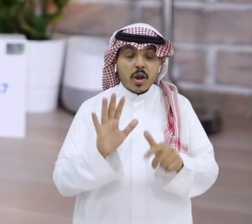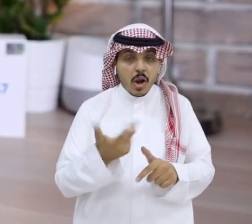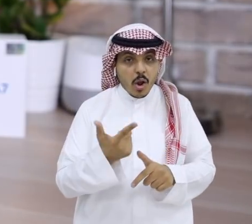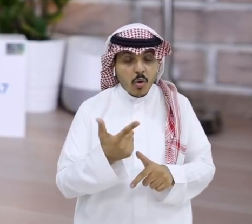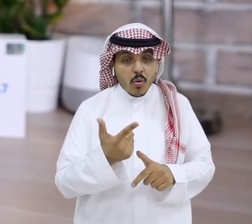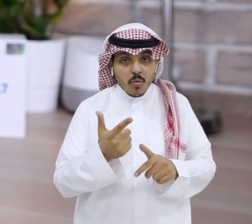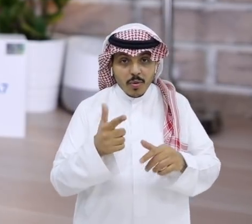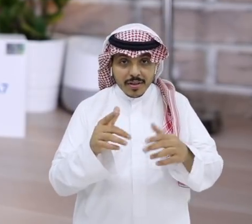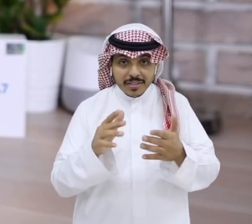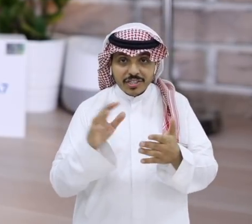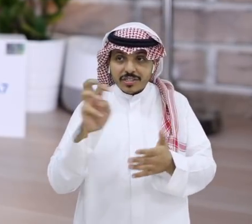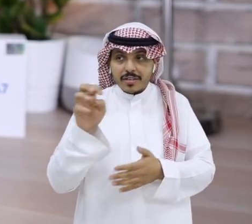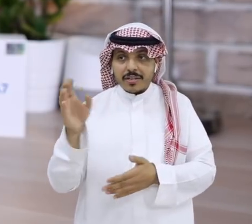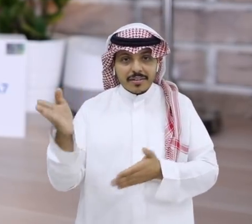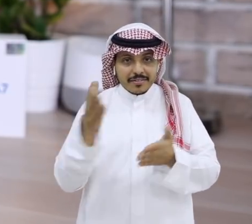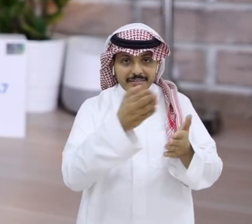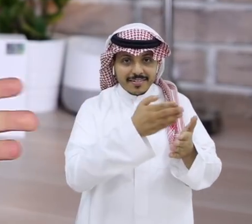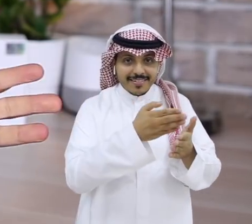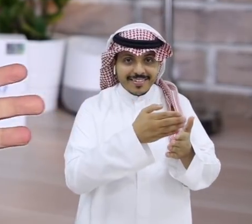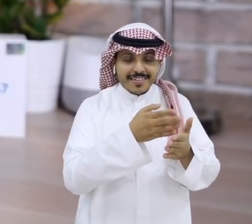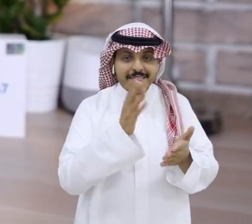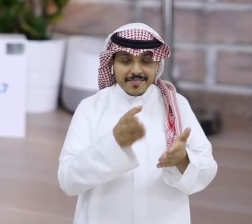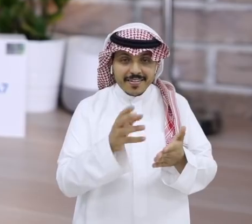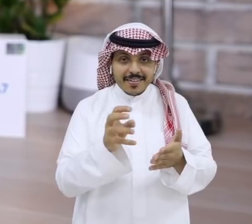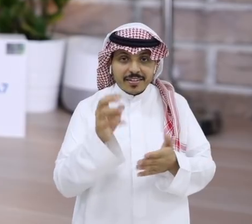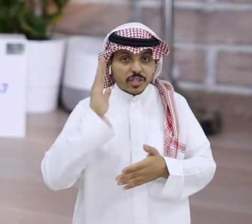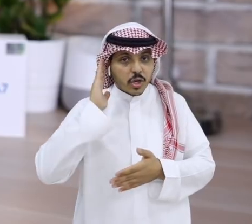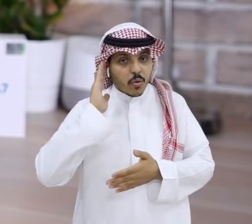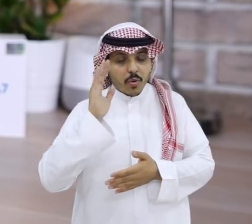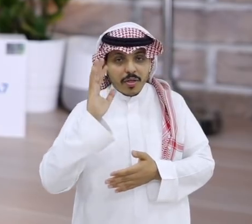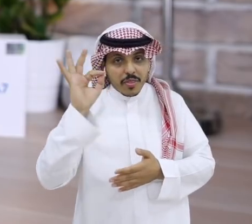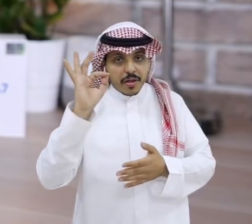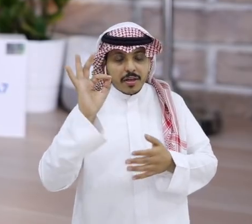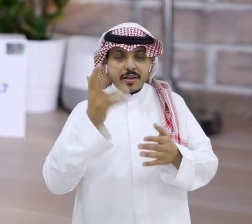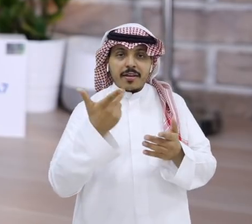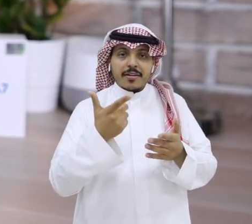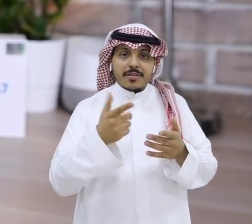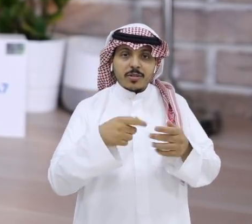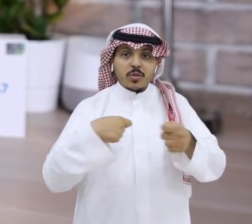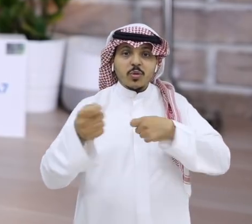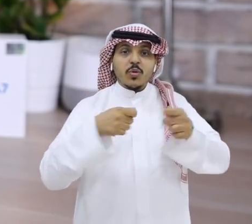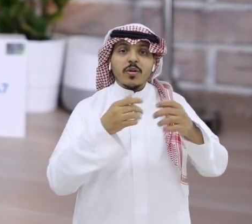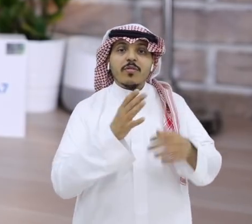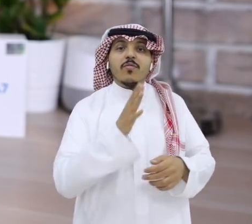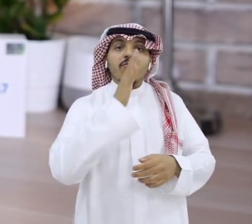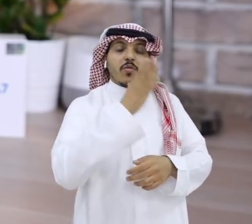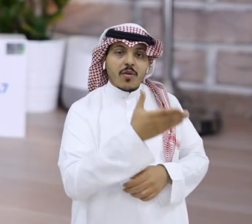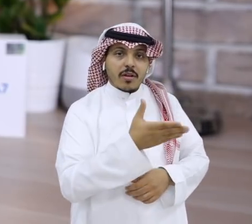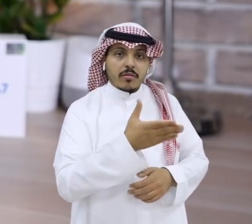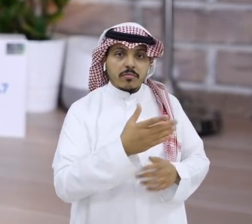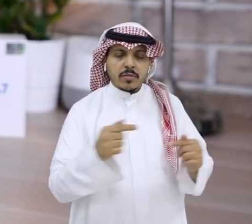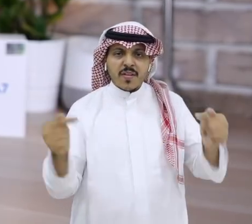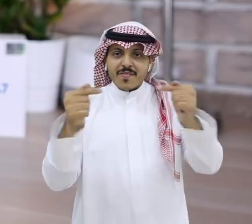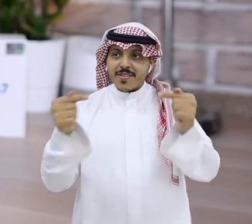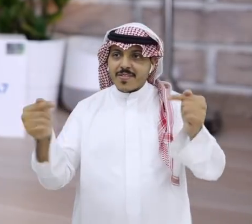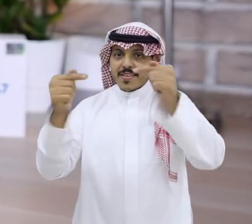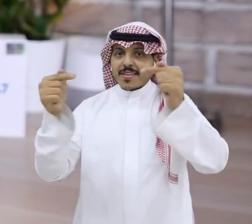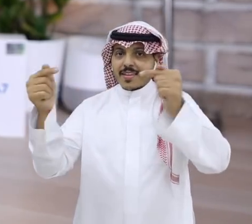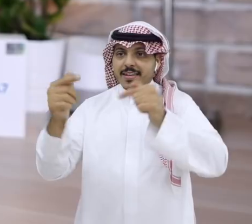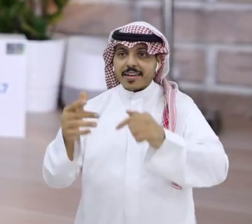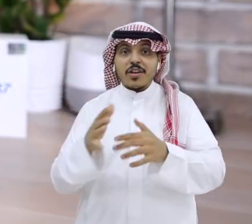All companies who compete in the smartphone market are hugely competing against each others.